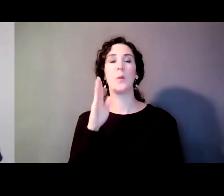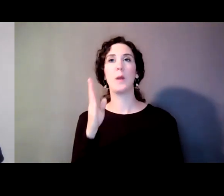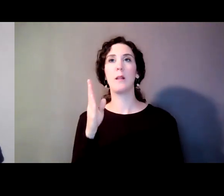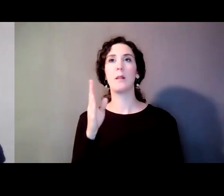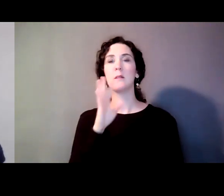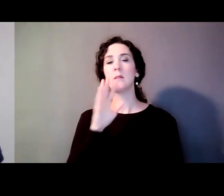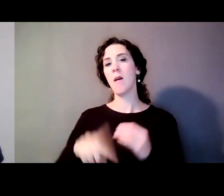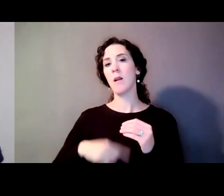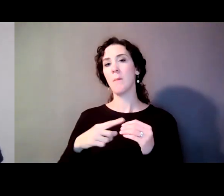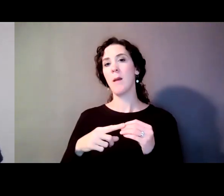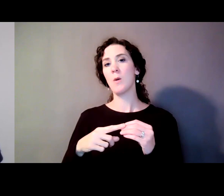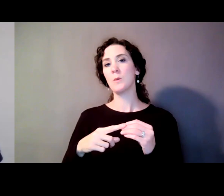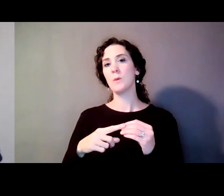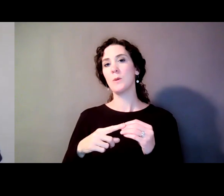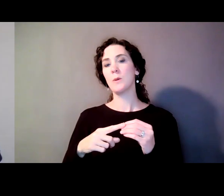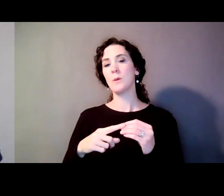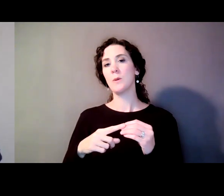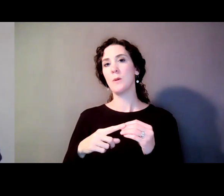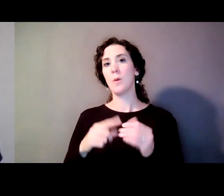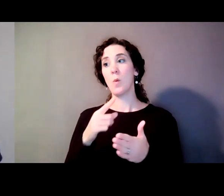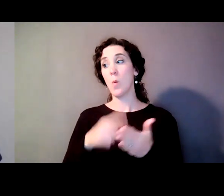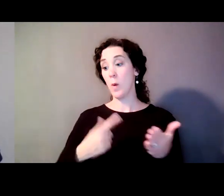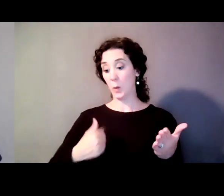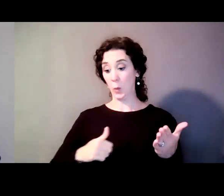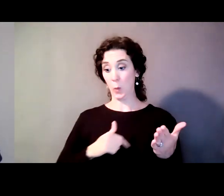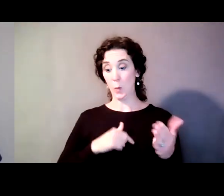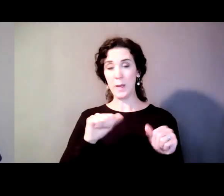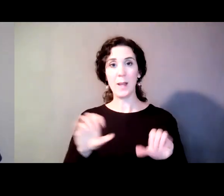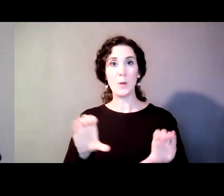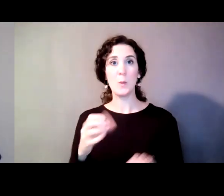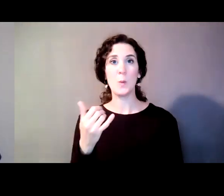a little bit about what we can all do next and what you might